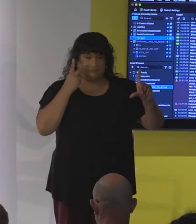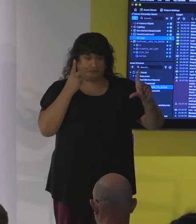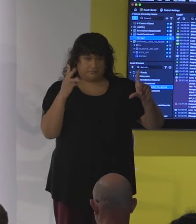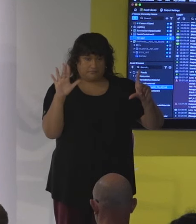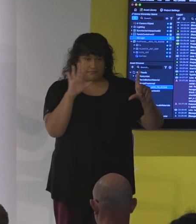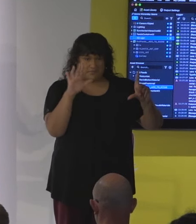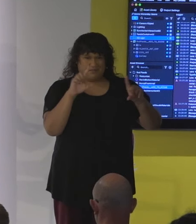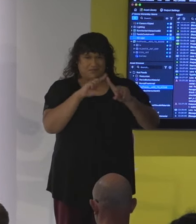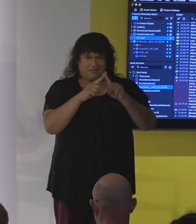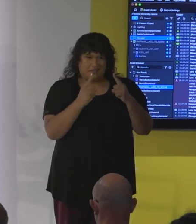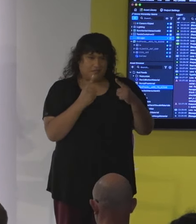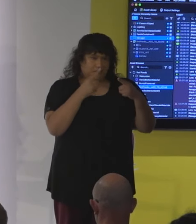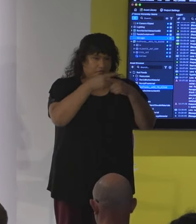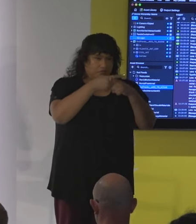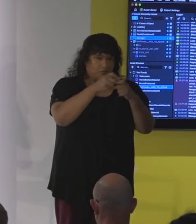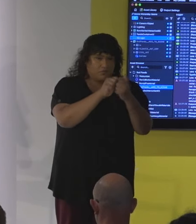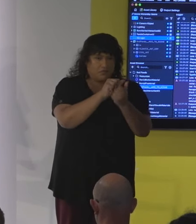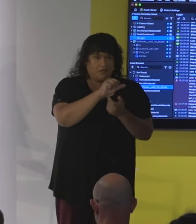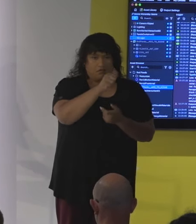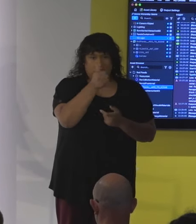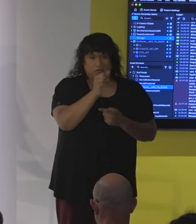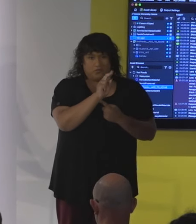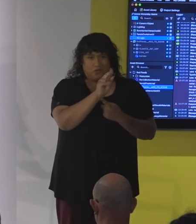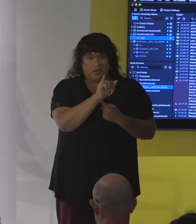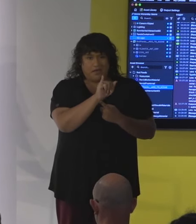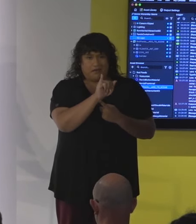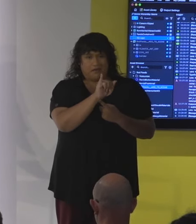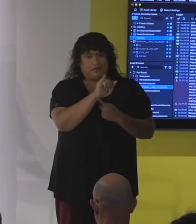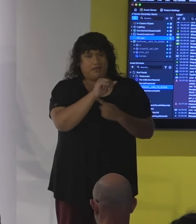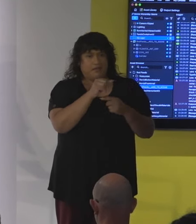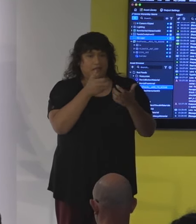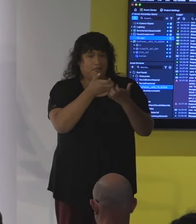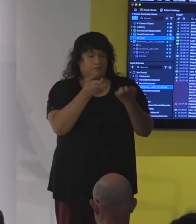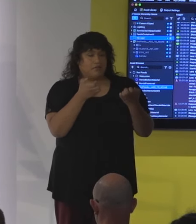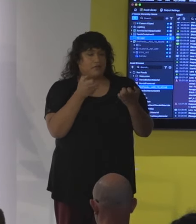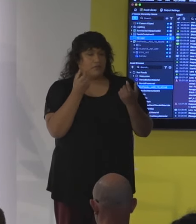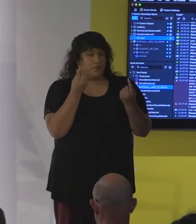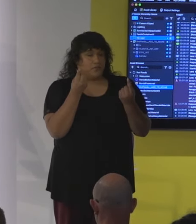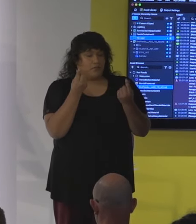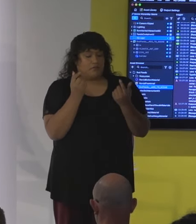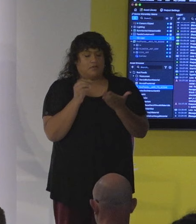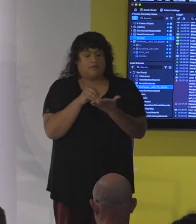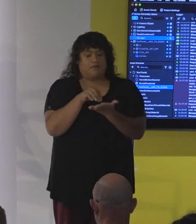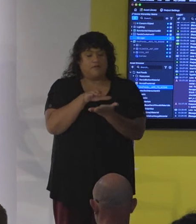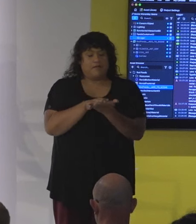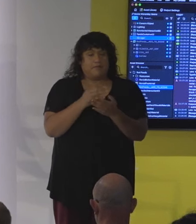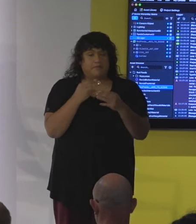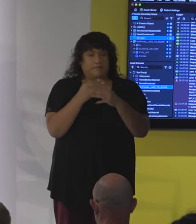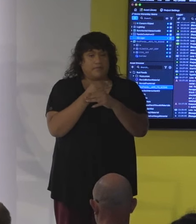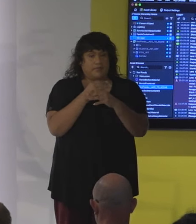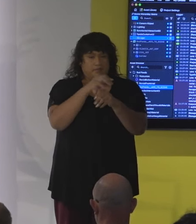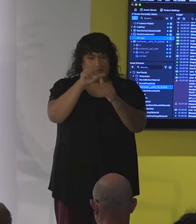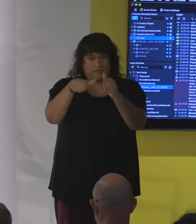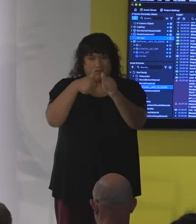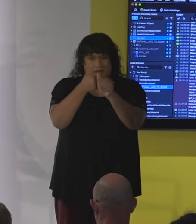and occluding with your UI elements. So, I'm gonna write some math, so that it appears slightly behind and slightly above the container.